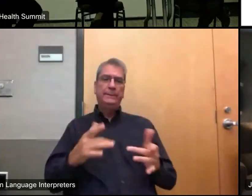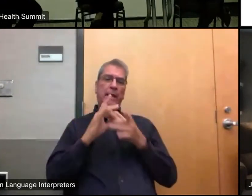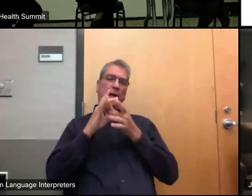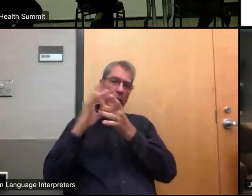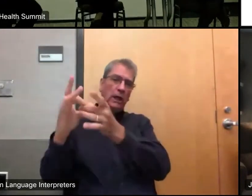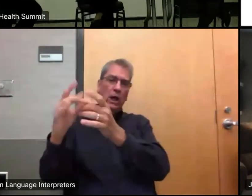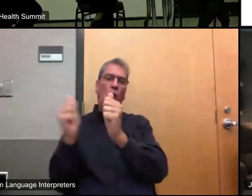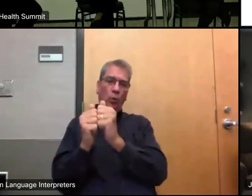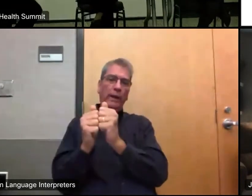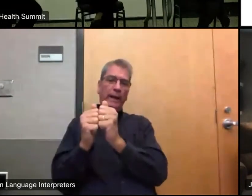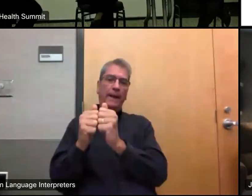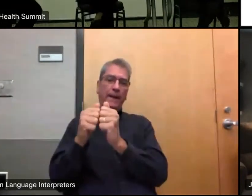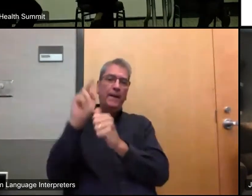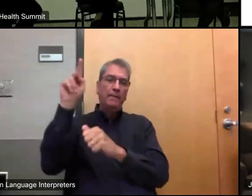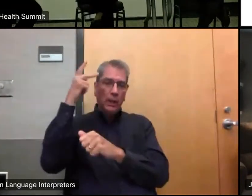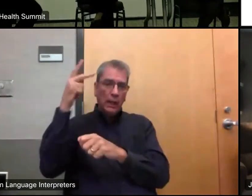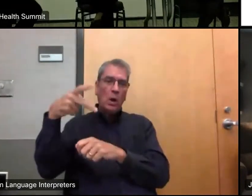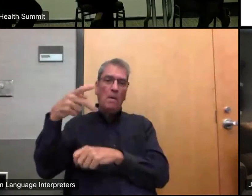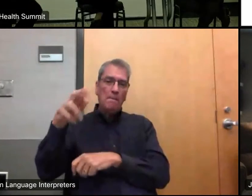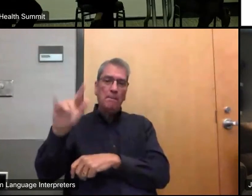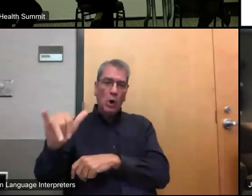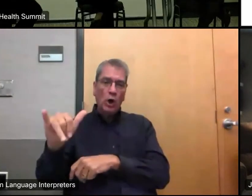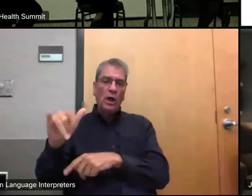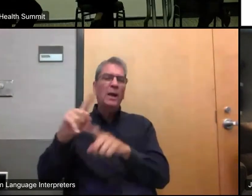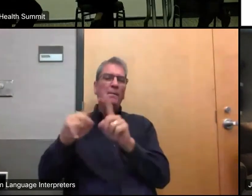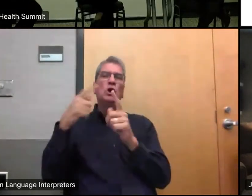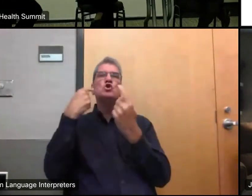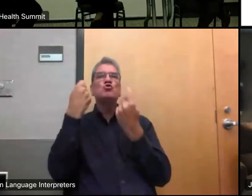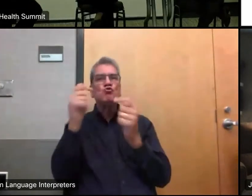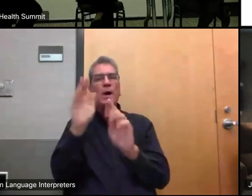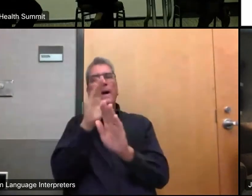or form. Um. But as best you can kind of maintaining that.